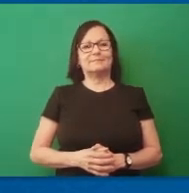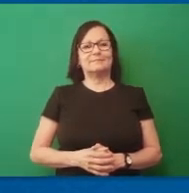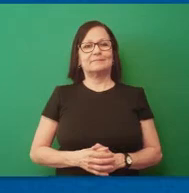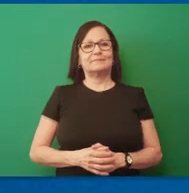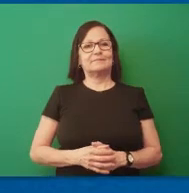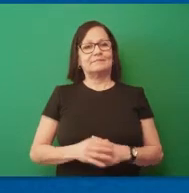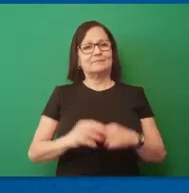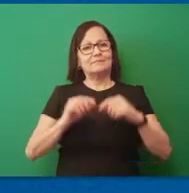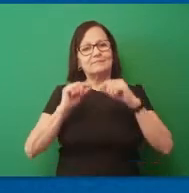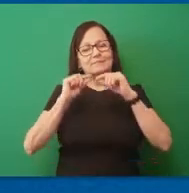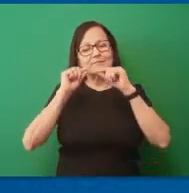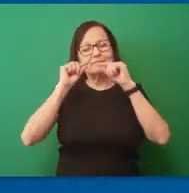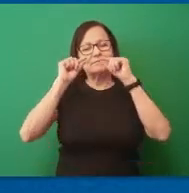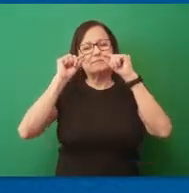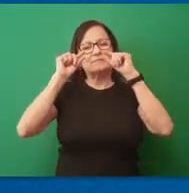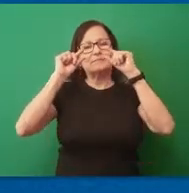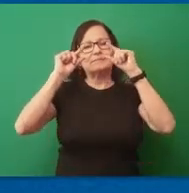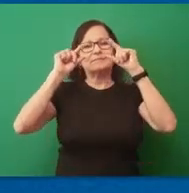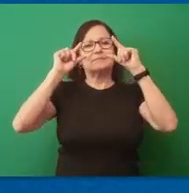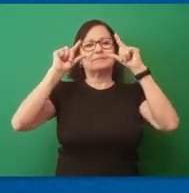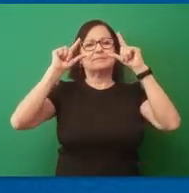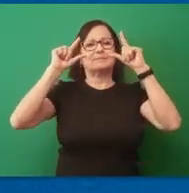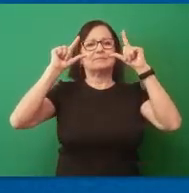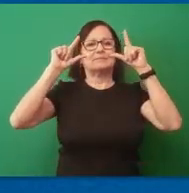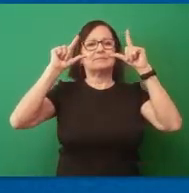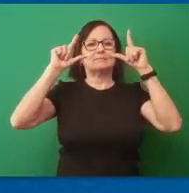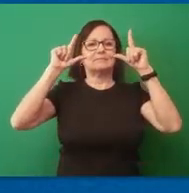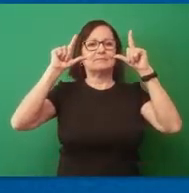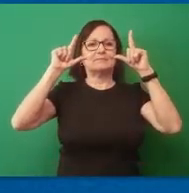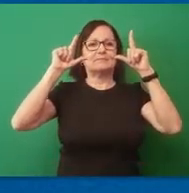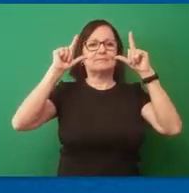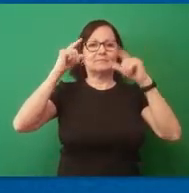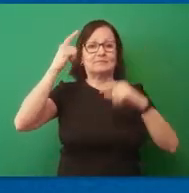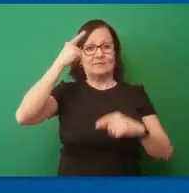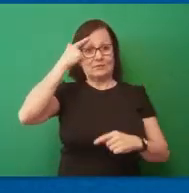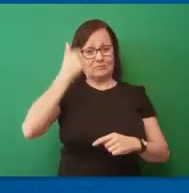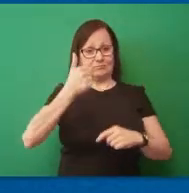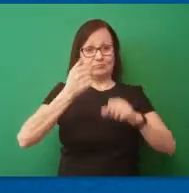Take a moment to gently open your eyes or raise your gaze.